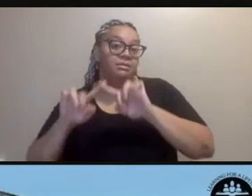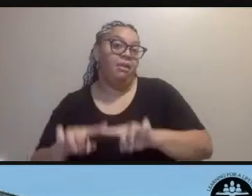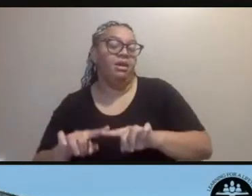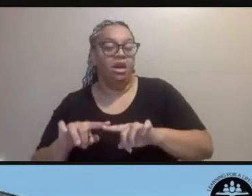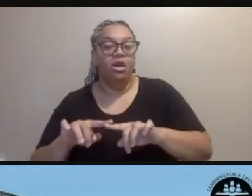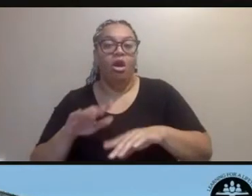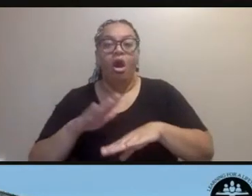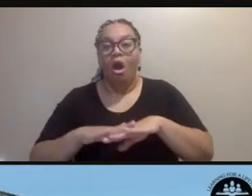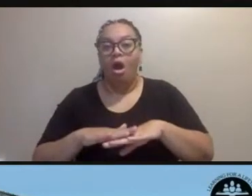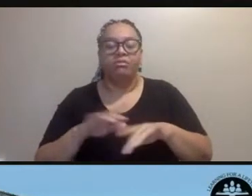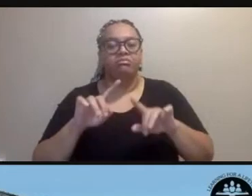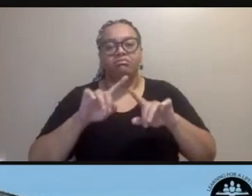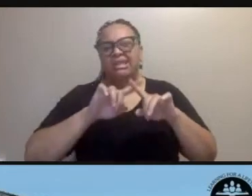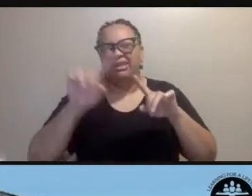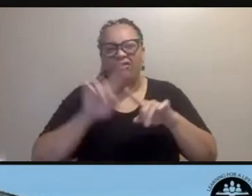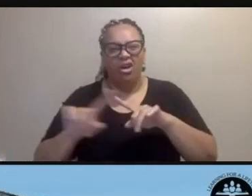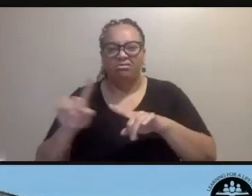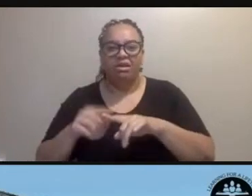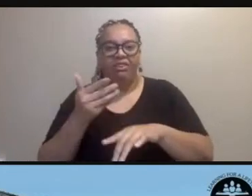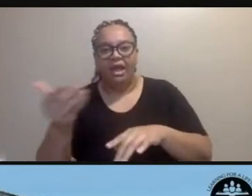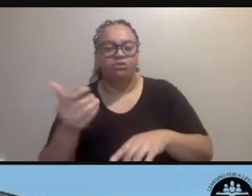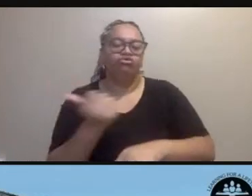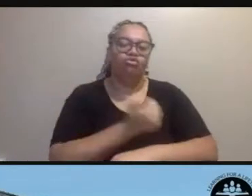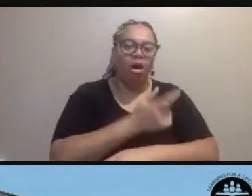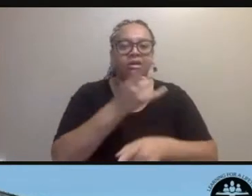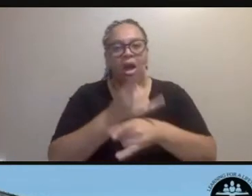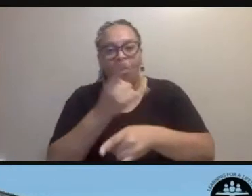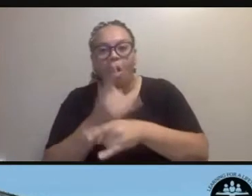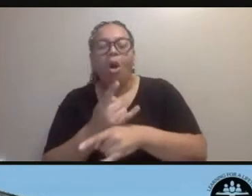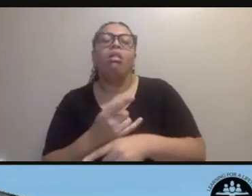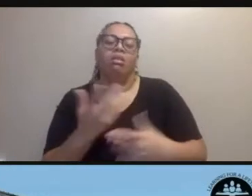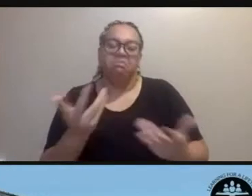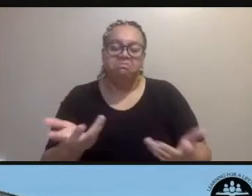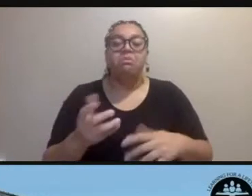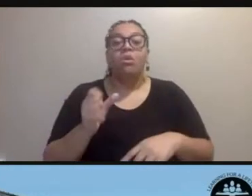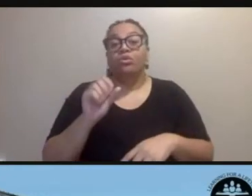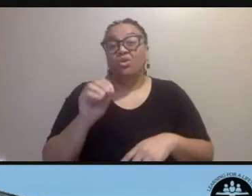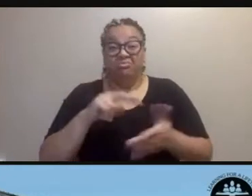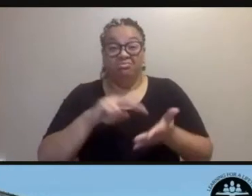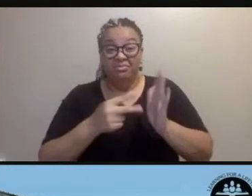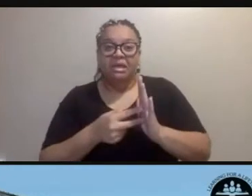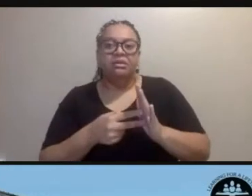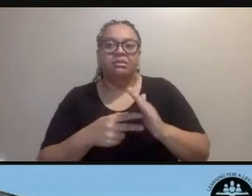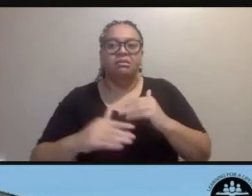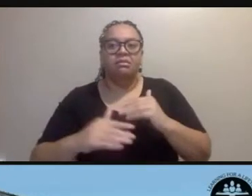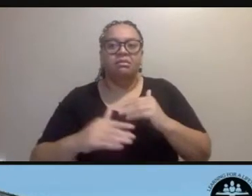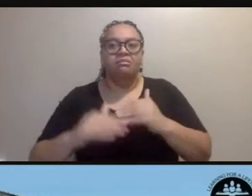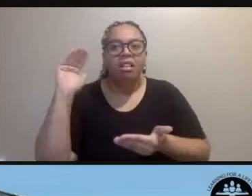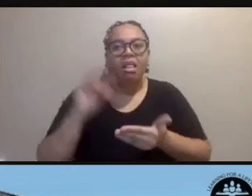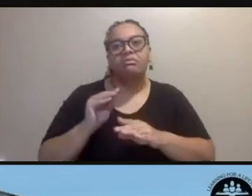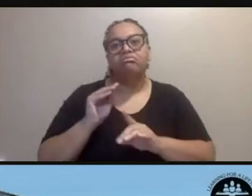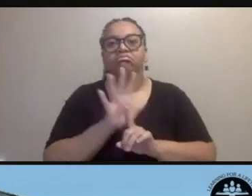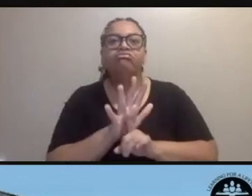THE STUDENTS AND IT WILL ALSO MAKE THEM BECOME LESS DEPENDENT